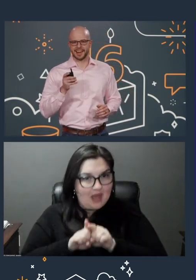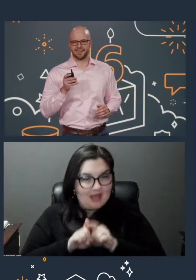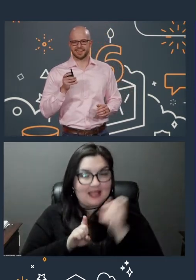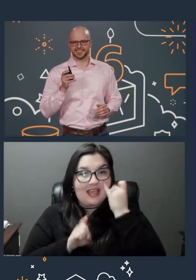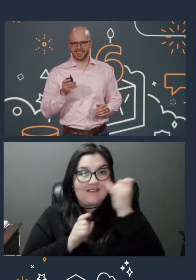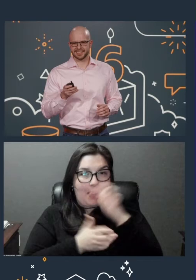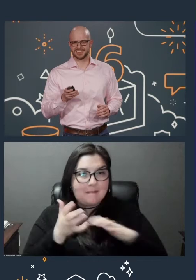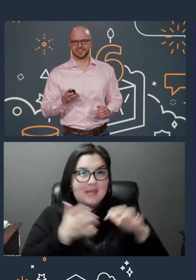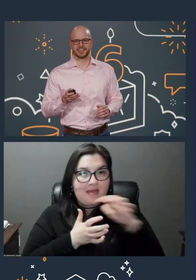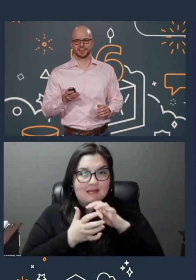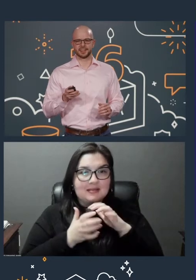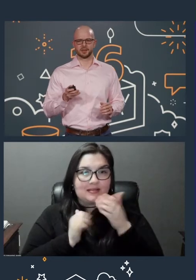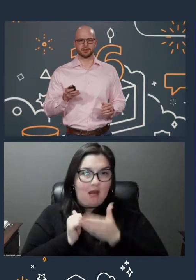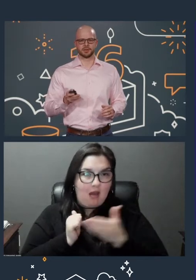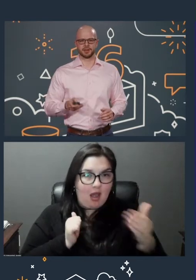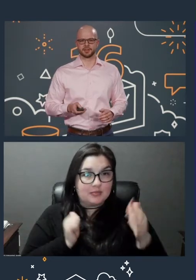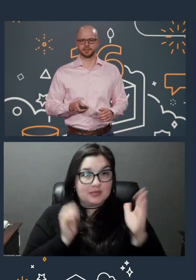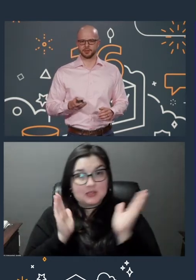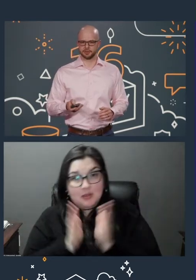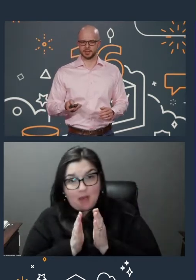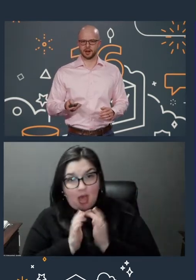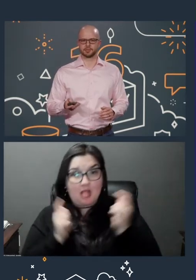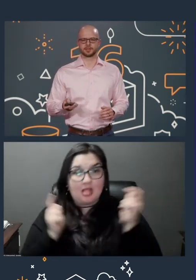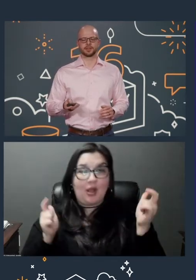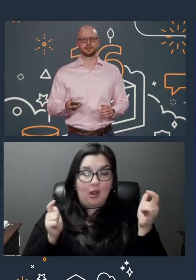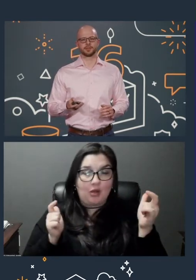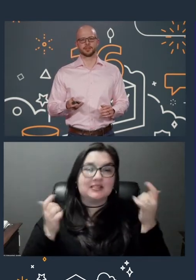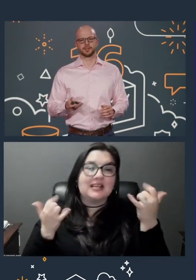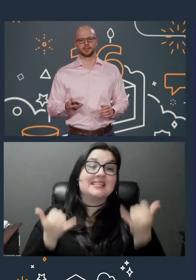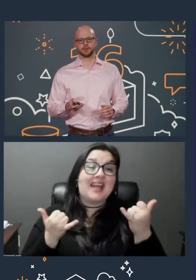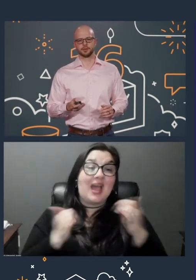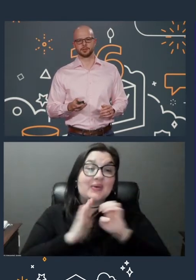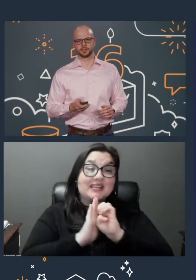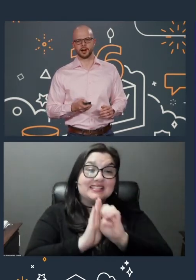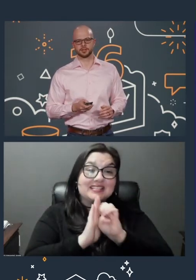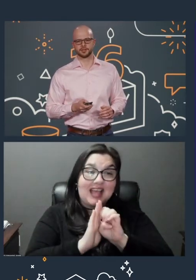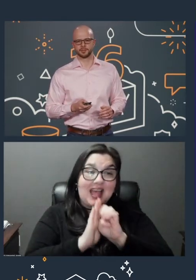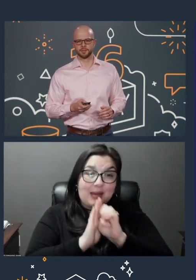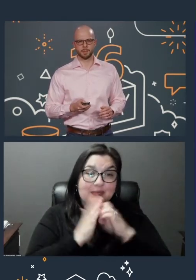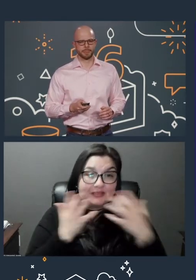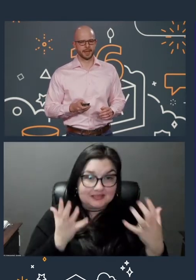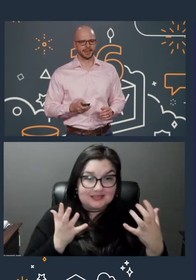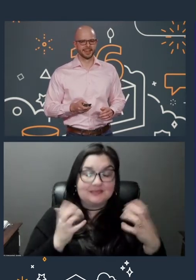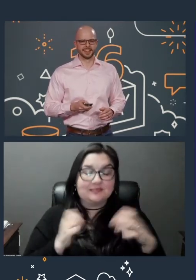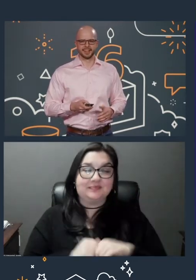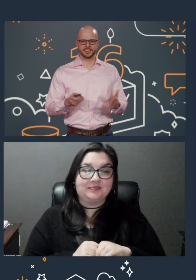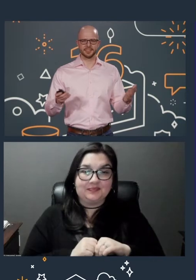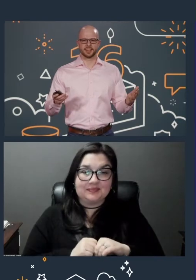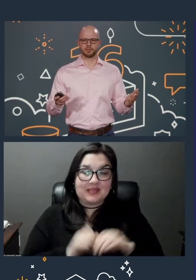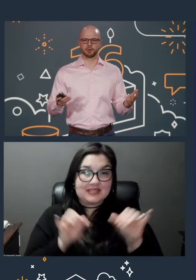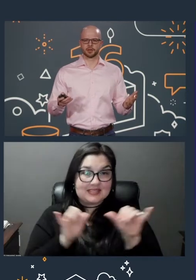Now let's look at an example of how you can use the object-size filter to reduce your costs. In this example,